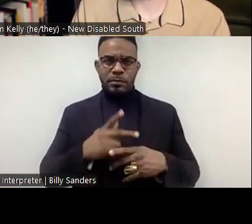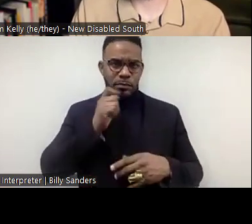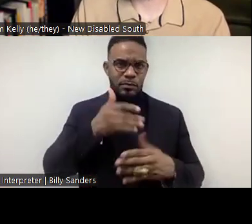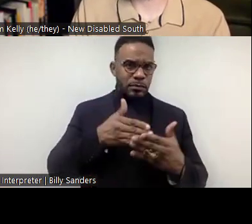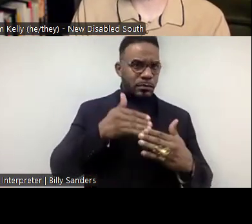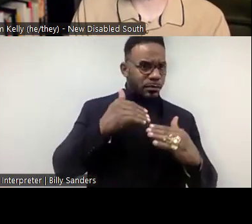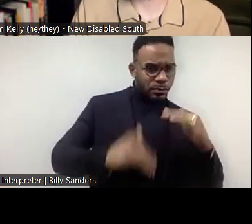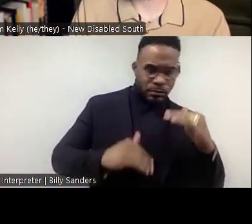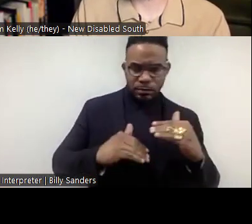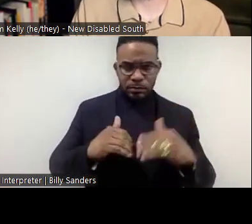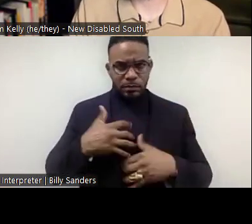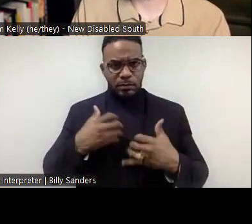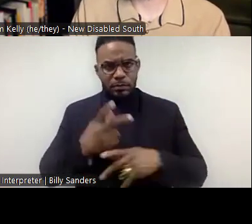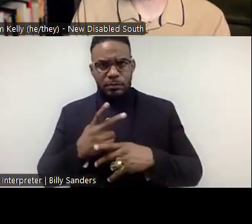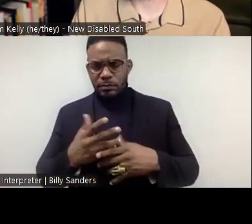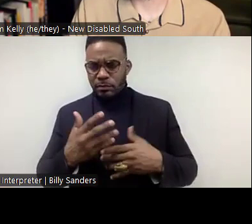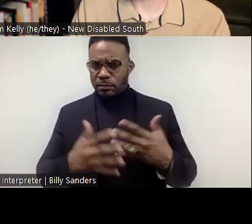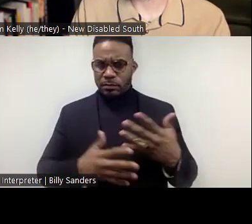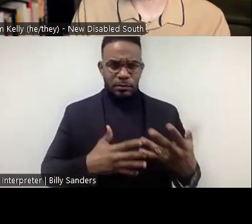along with the disability disparities in healthcare and